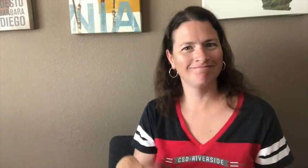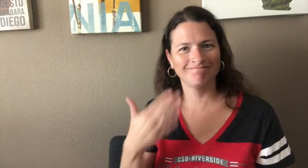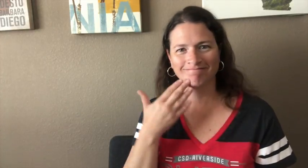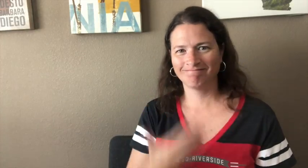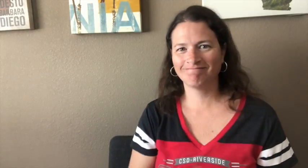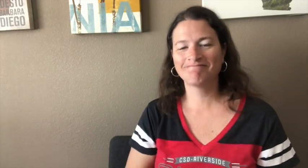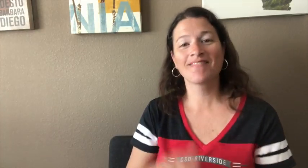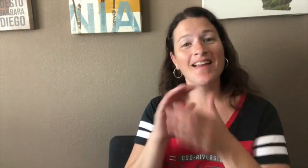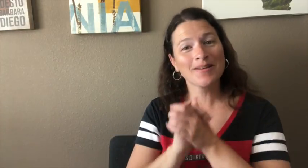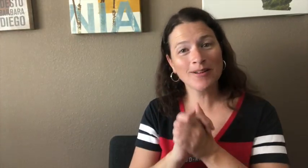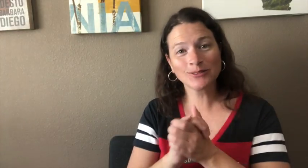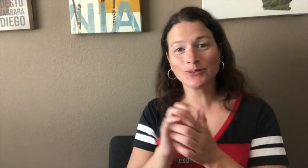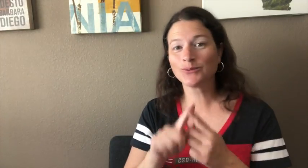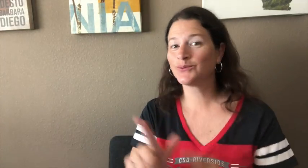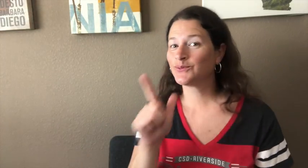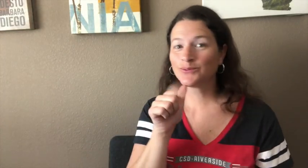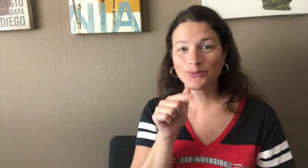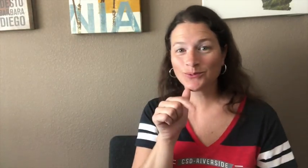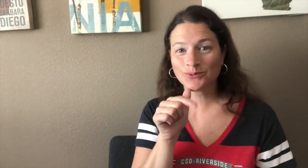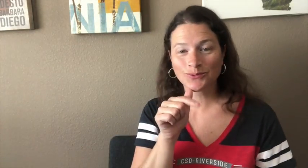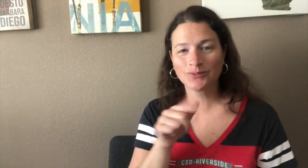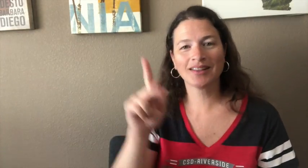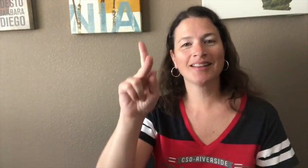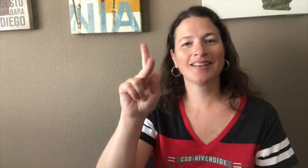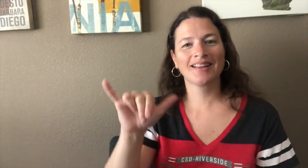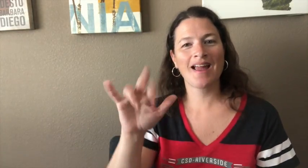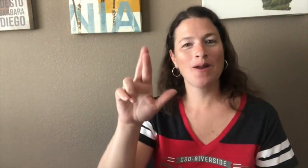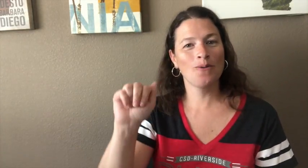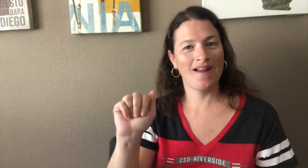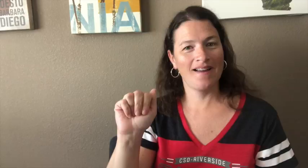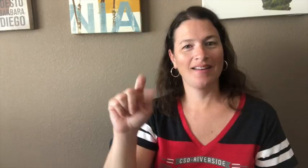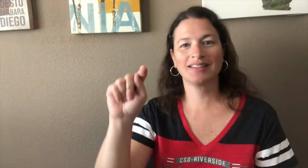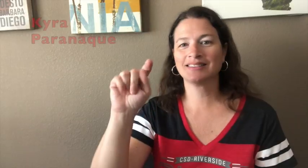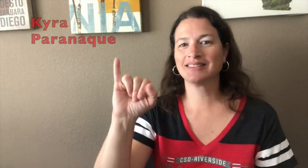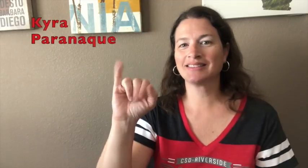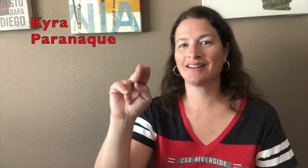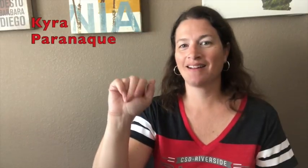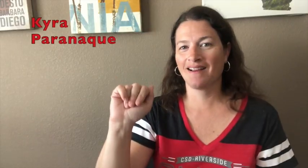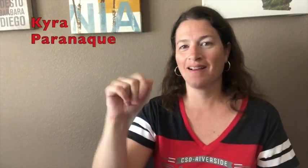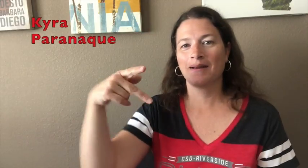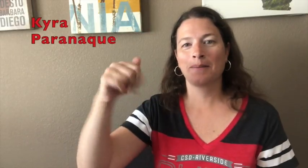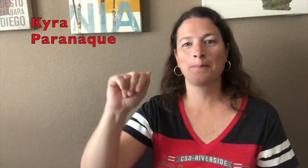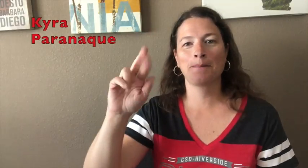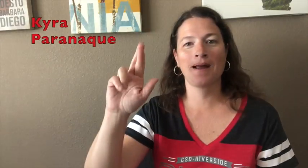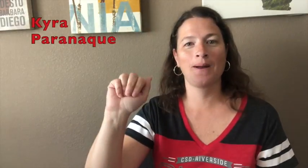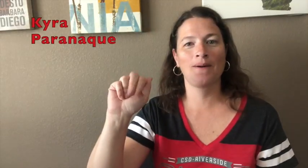Great job, congratulations goes to Kira Pranke.